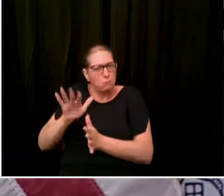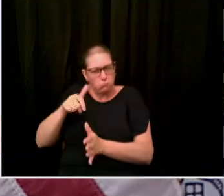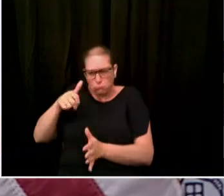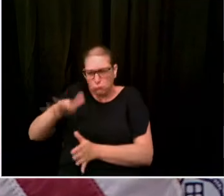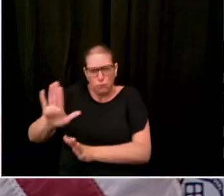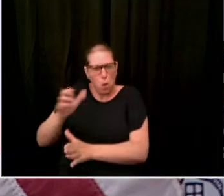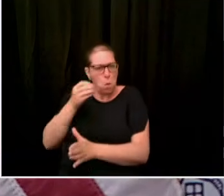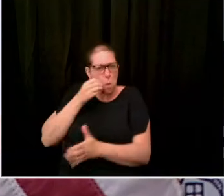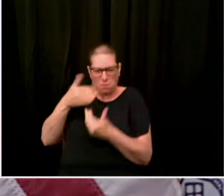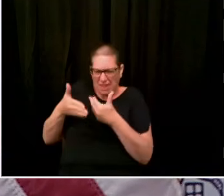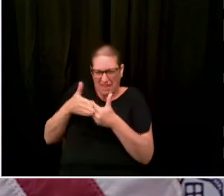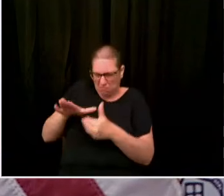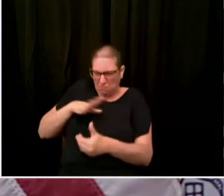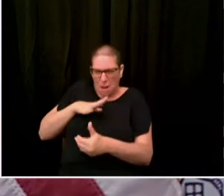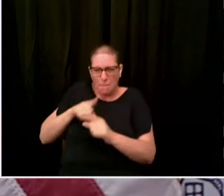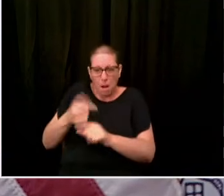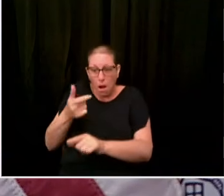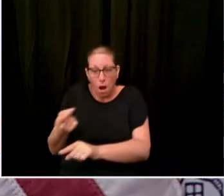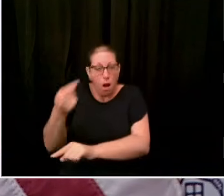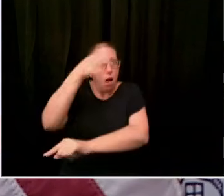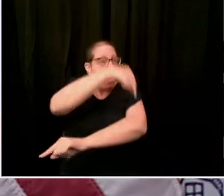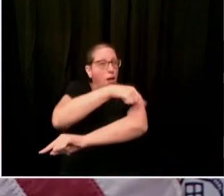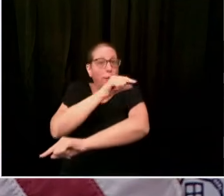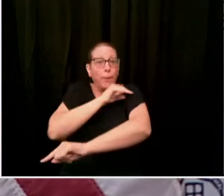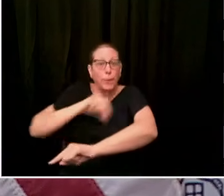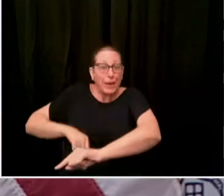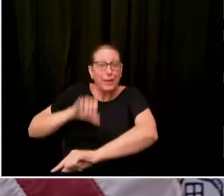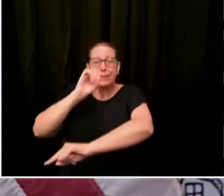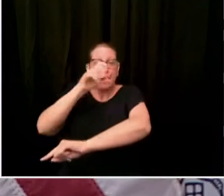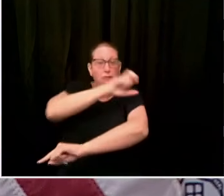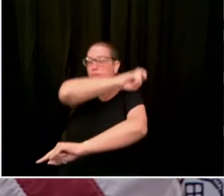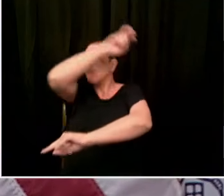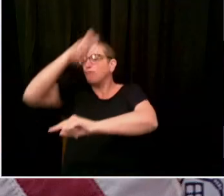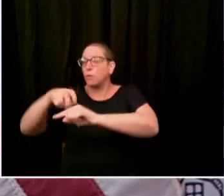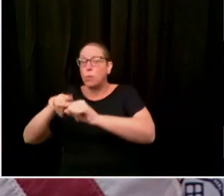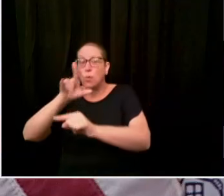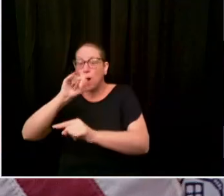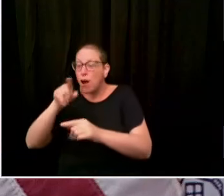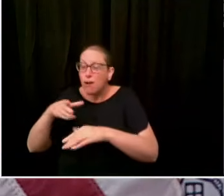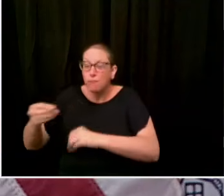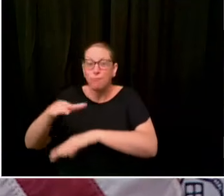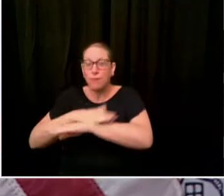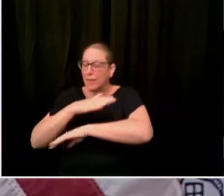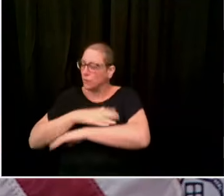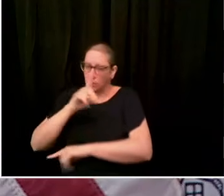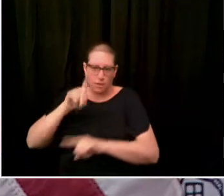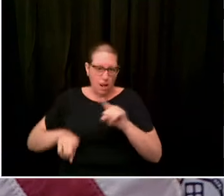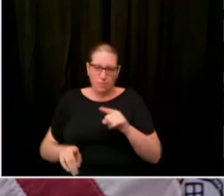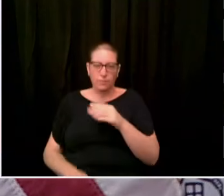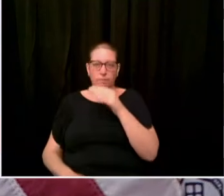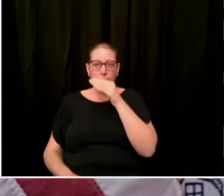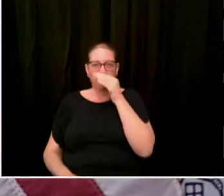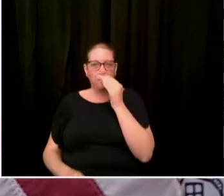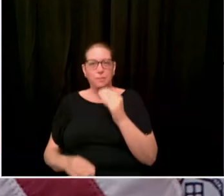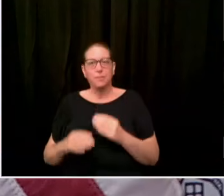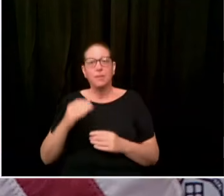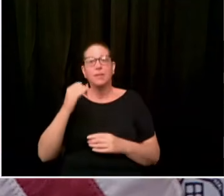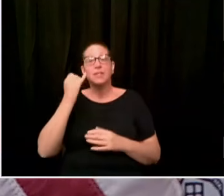TAKE AWAY FROM THEM THE RIGHT TO JUST WALK ON THE BEACH. BUT AGAIN IF WE START TO SEE ABUSE OF THAT, WE'RE GOING TO TAKE TOUGHER